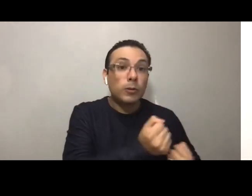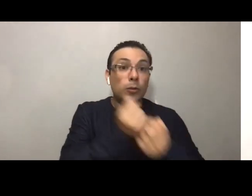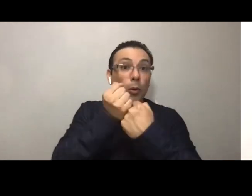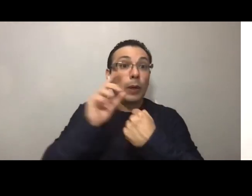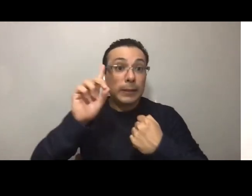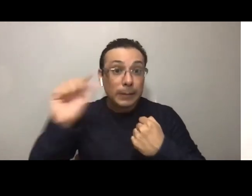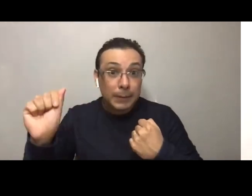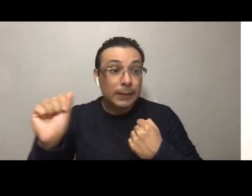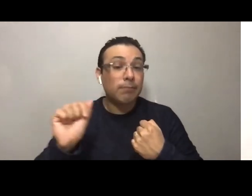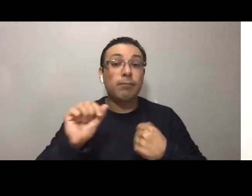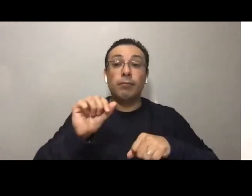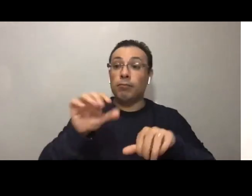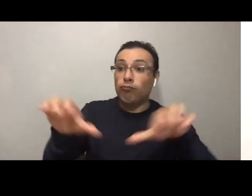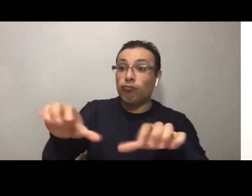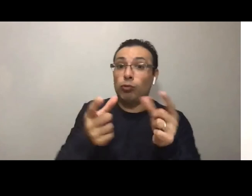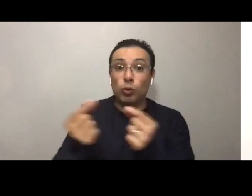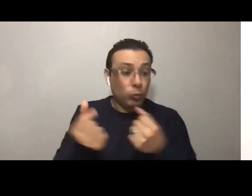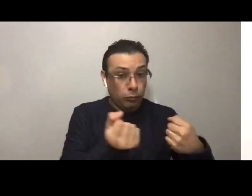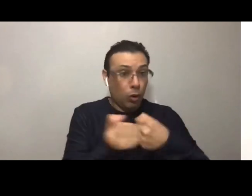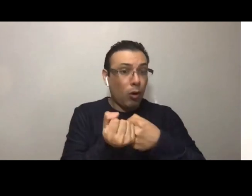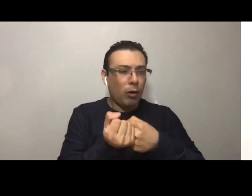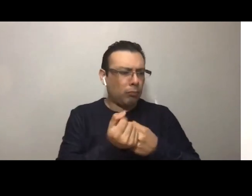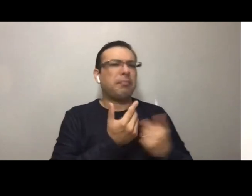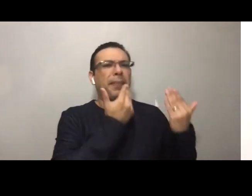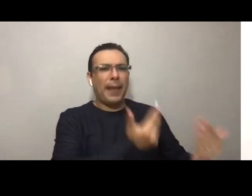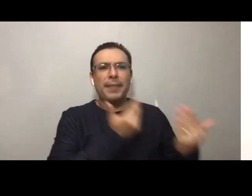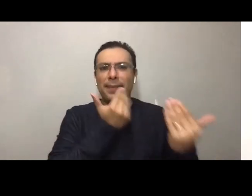And, finally, to our funder colleagues—I’ll keep this brief.